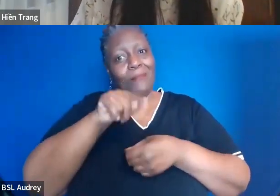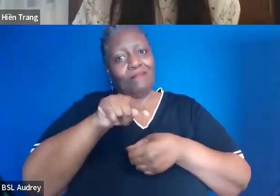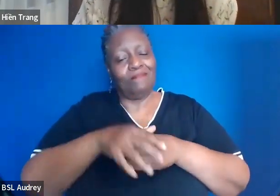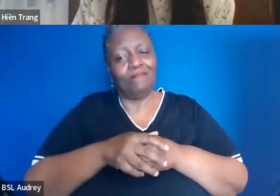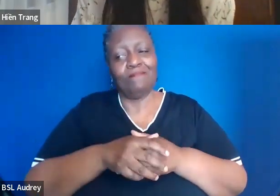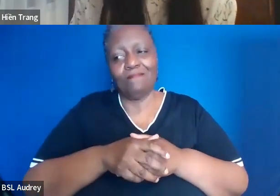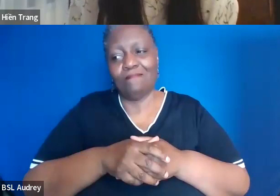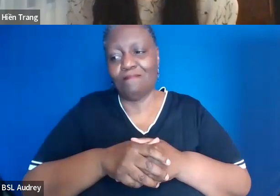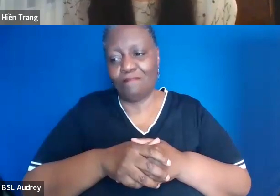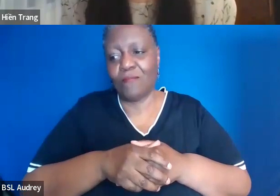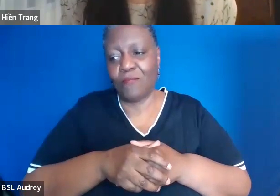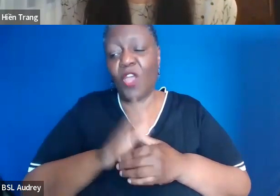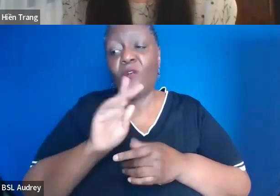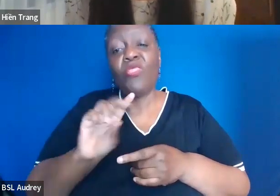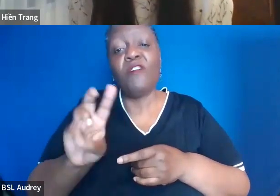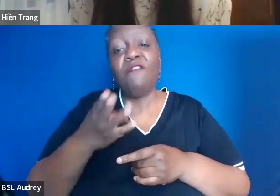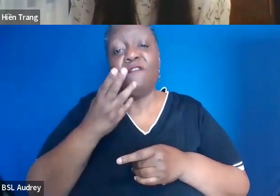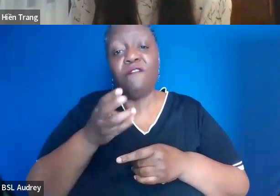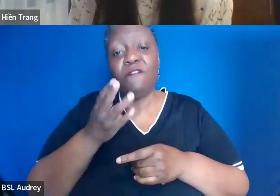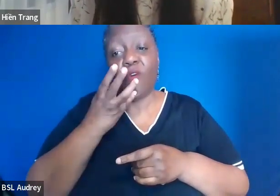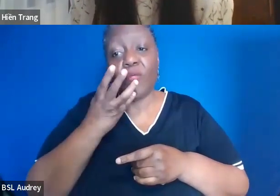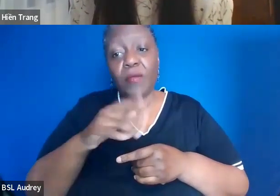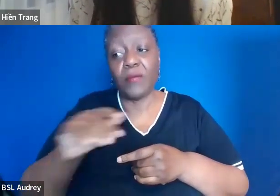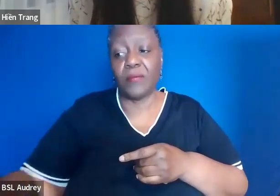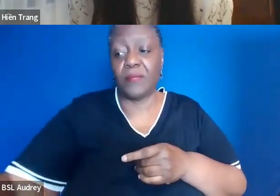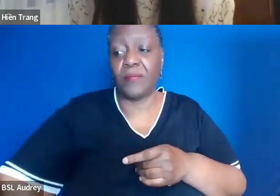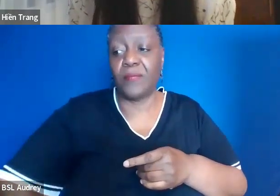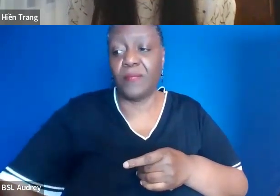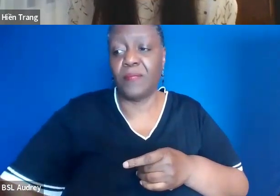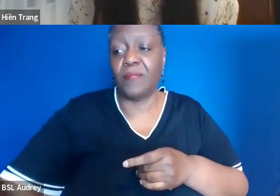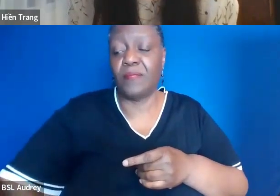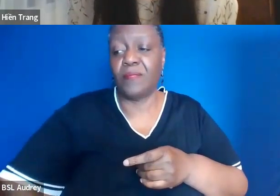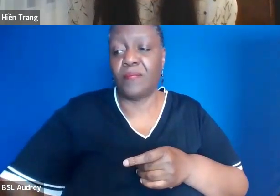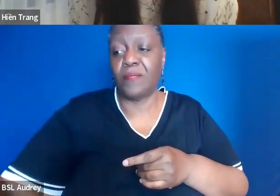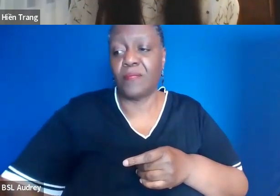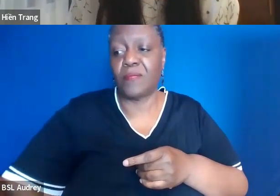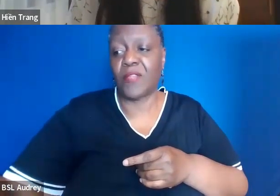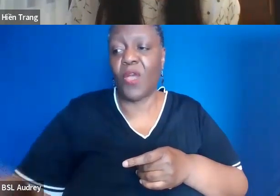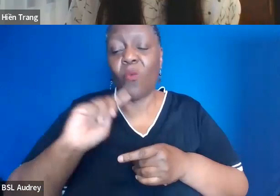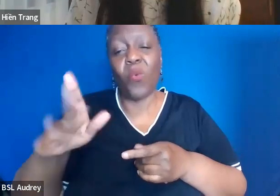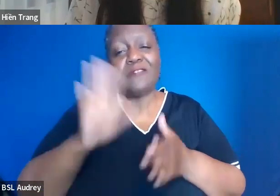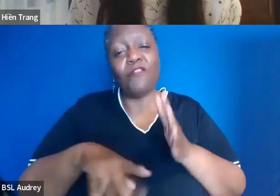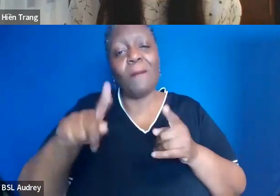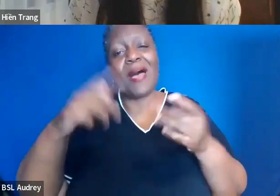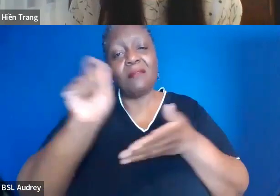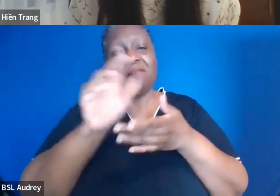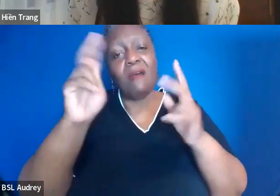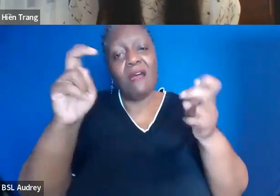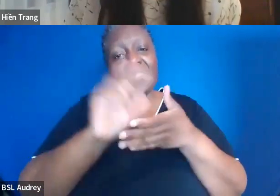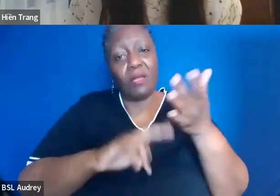the fourth poem is inspired by an article that I read in a newspaper